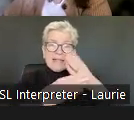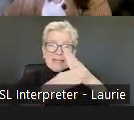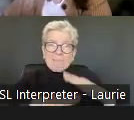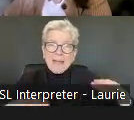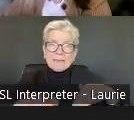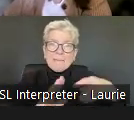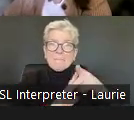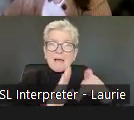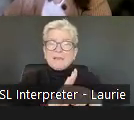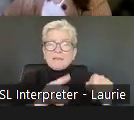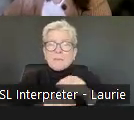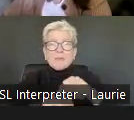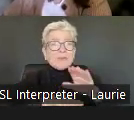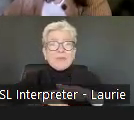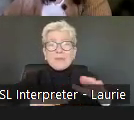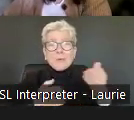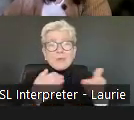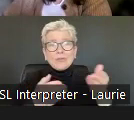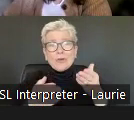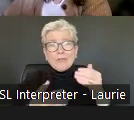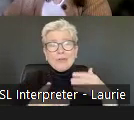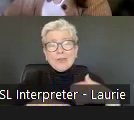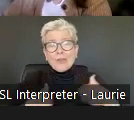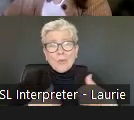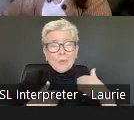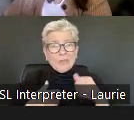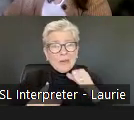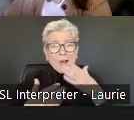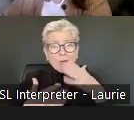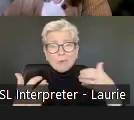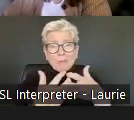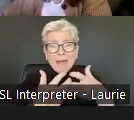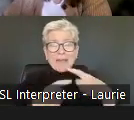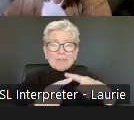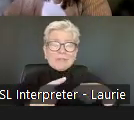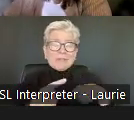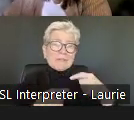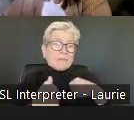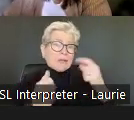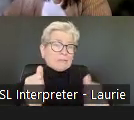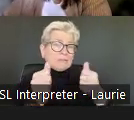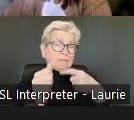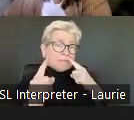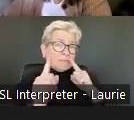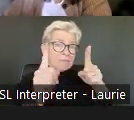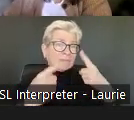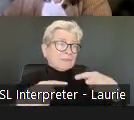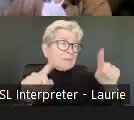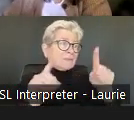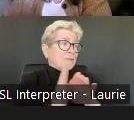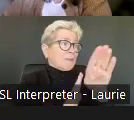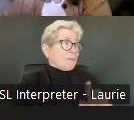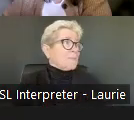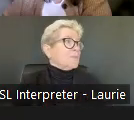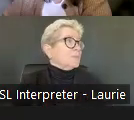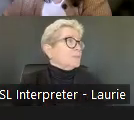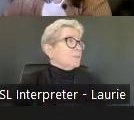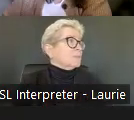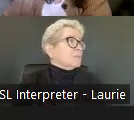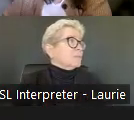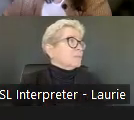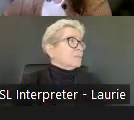don't serve our youth and to create the kind of schools where kids thrive.